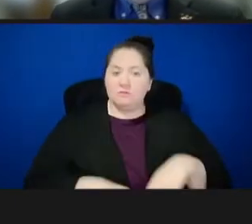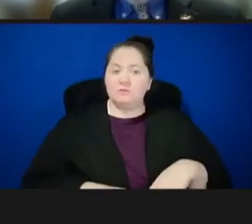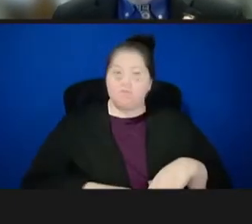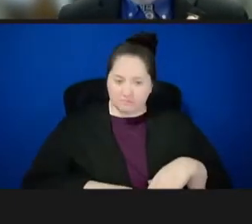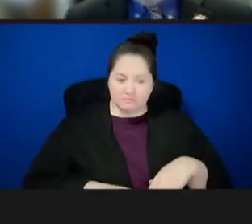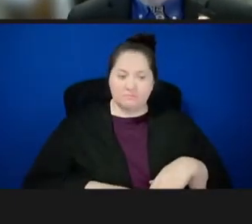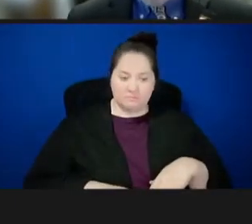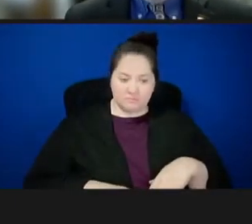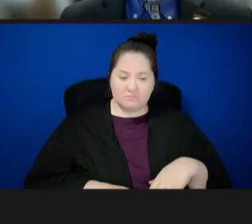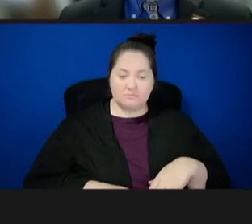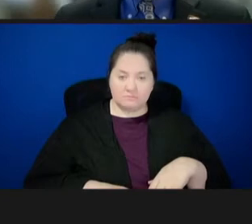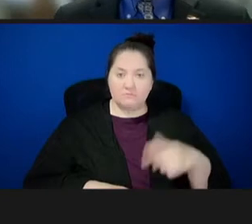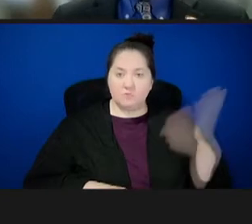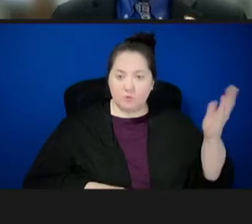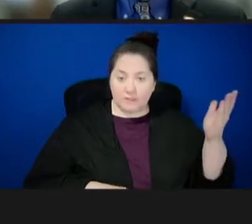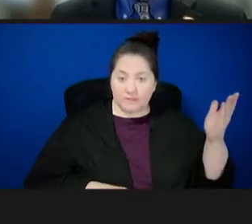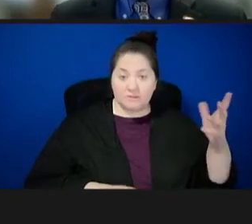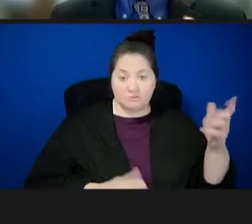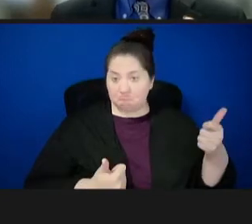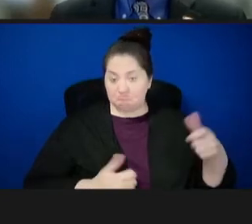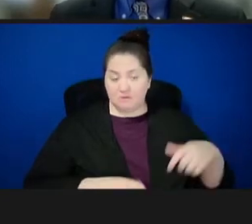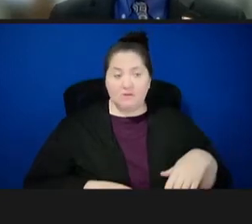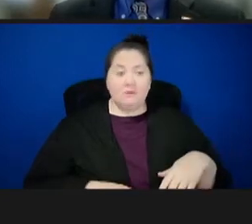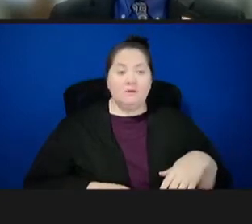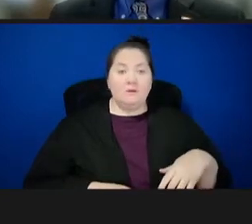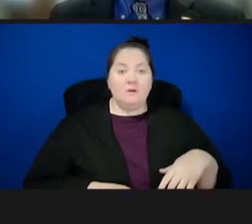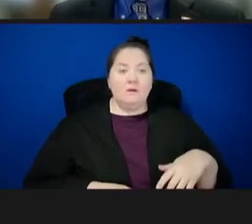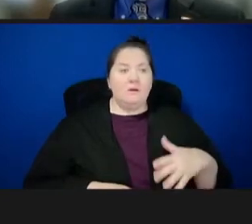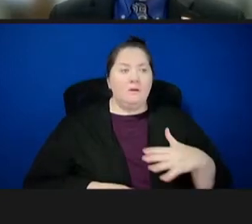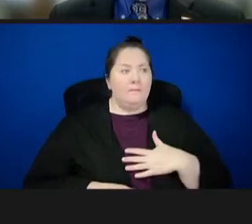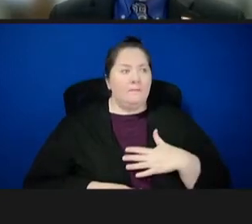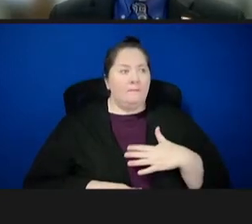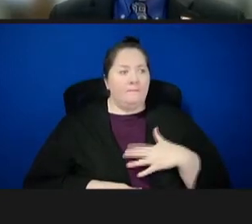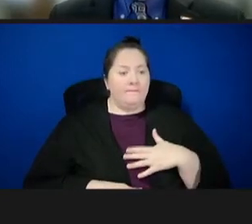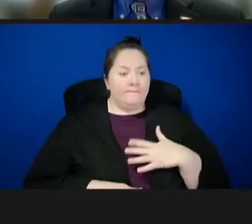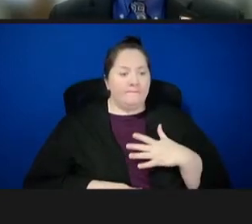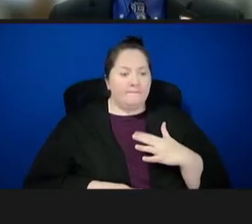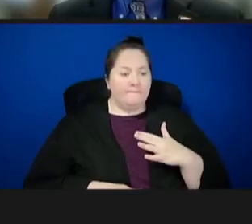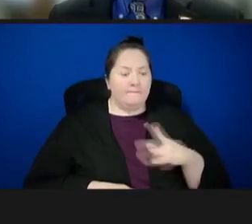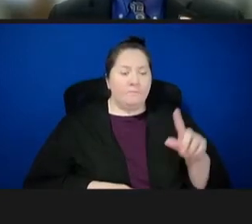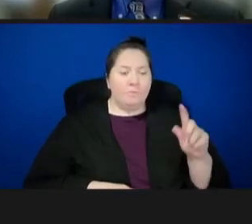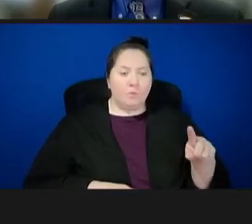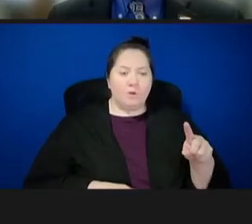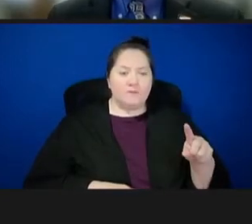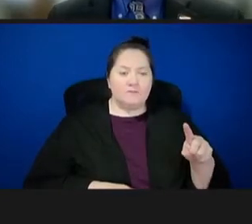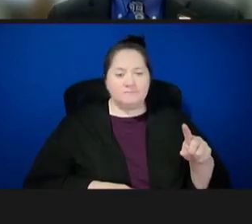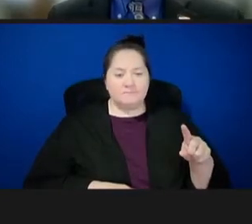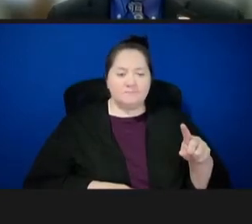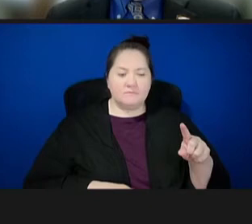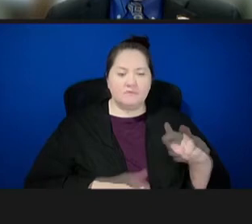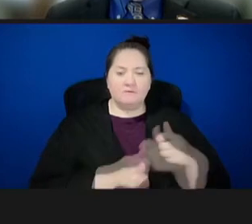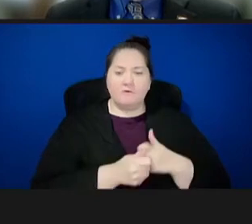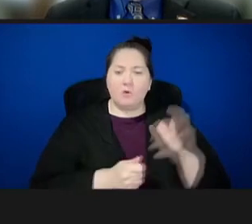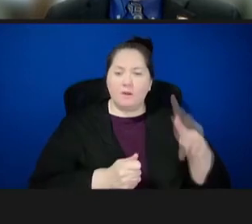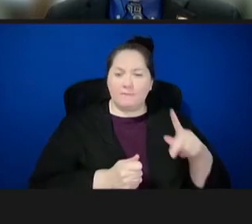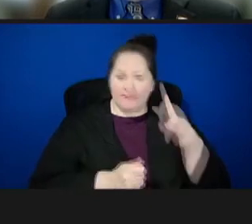of presentations. My question is, I guess following up on I think something that Dr.